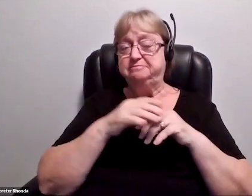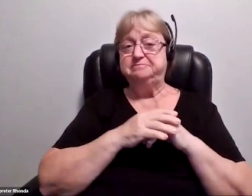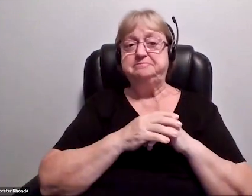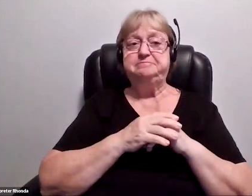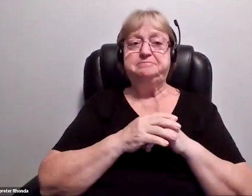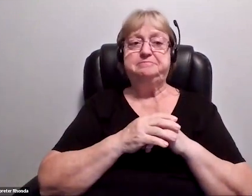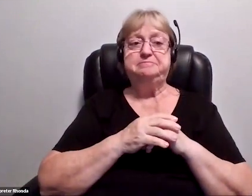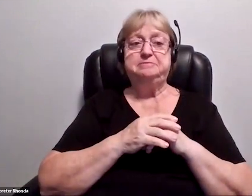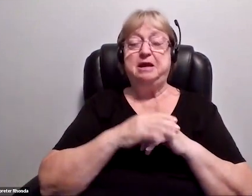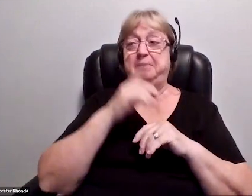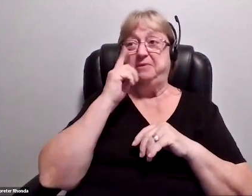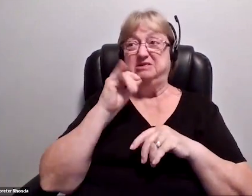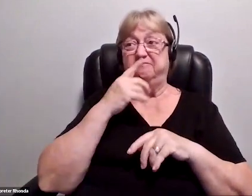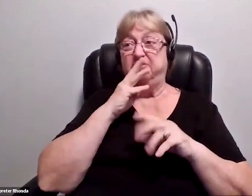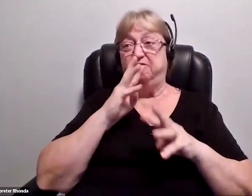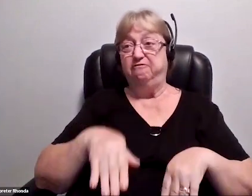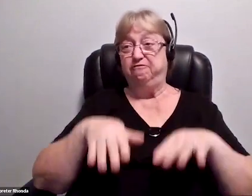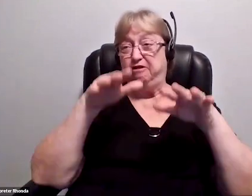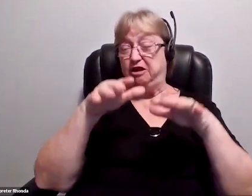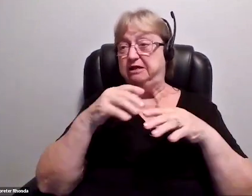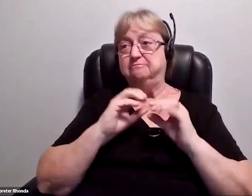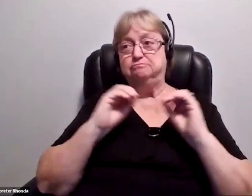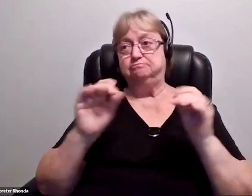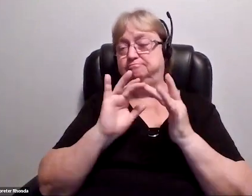Due to this situation, I have been without internet for days,